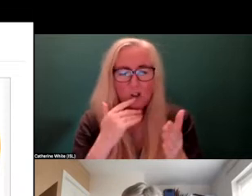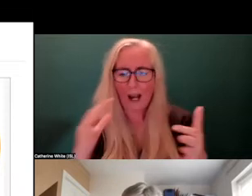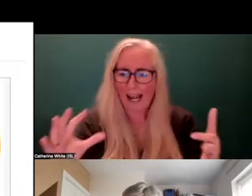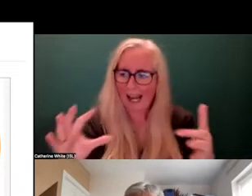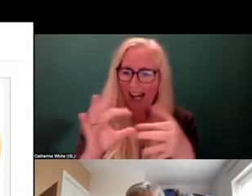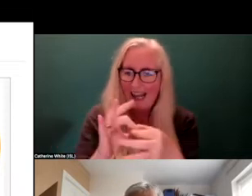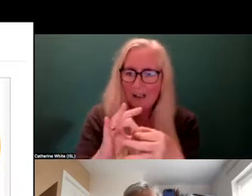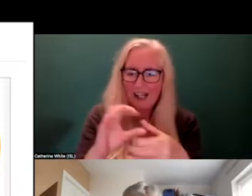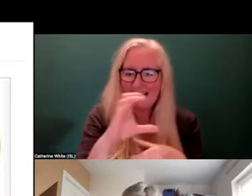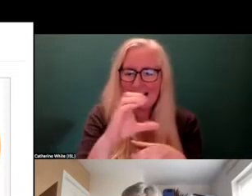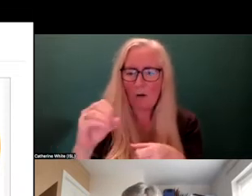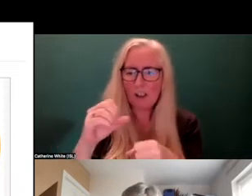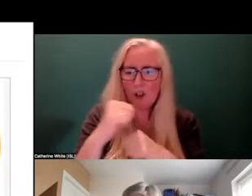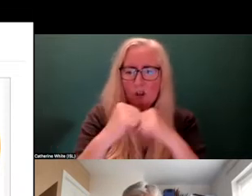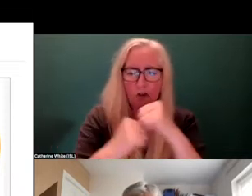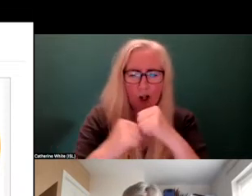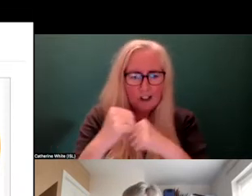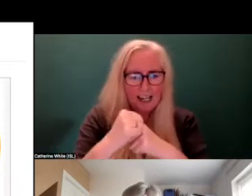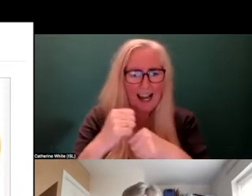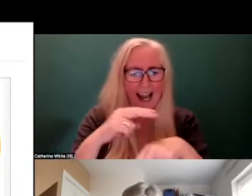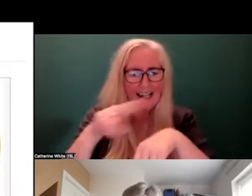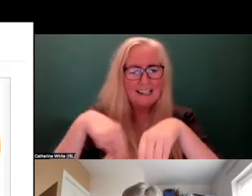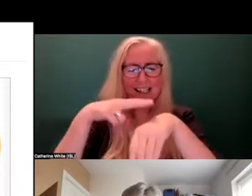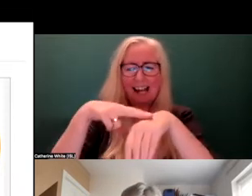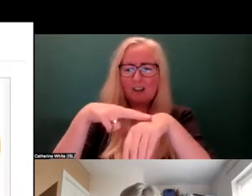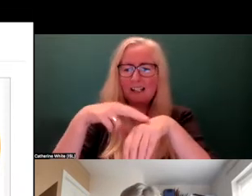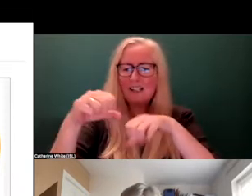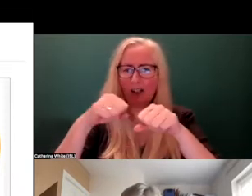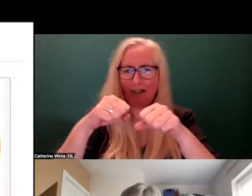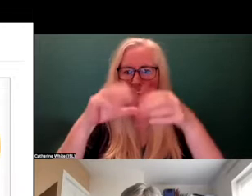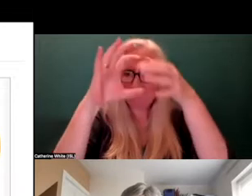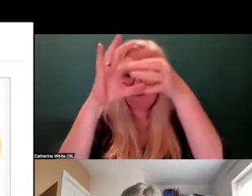By linking it to our county structures, supported by a national shared services